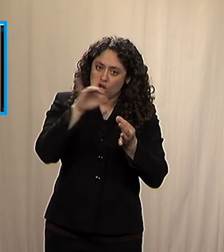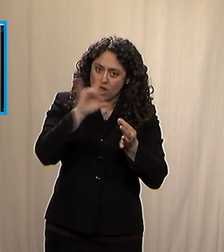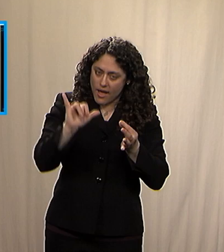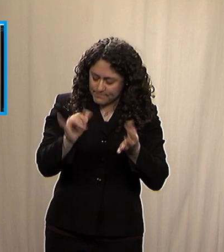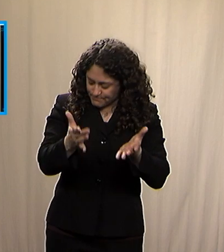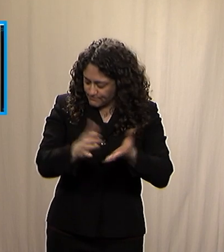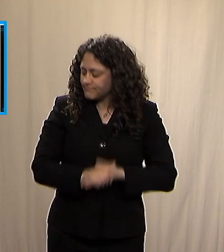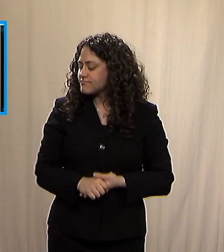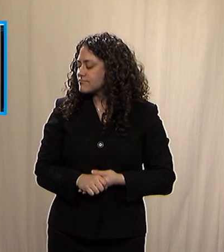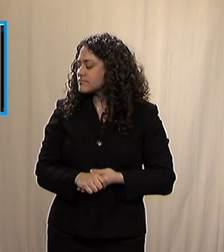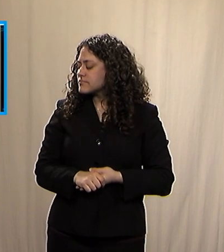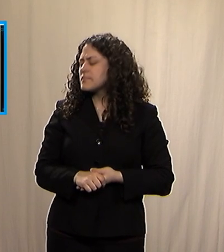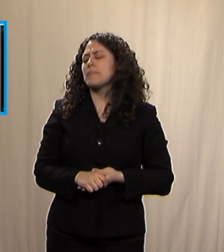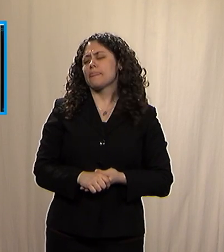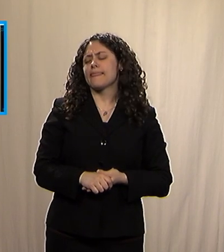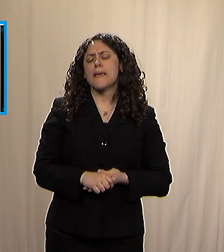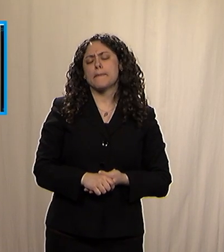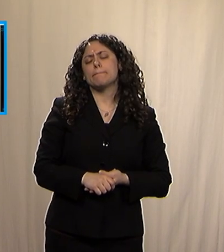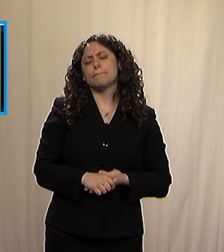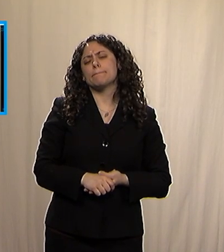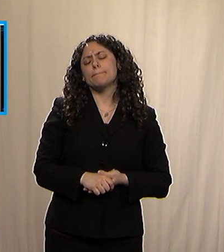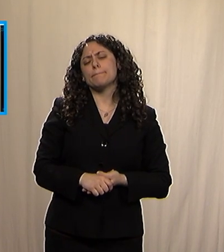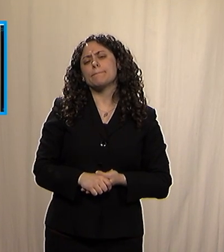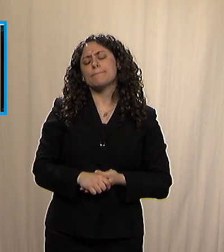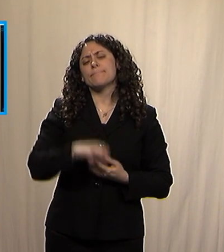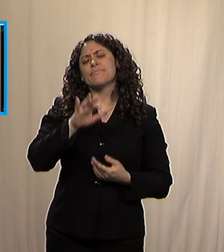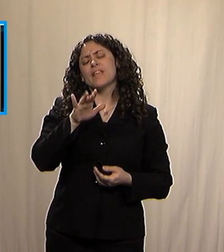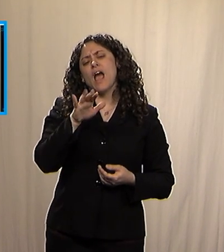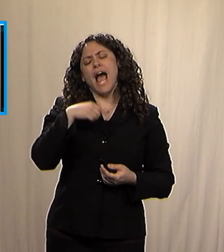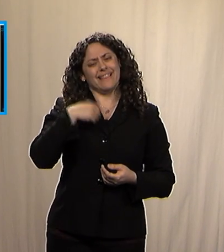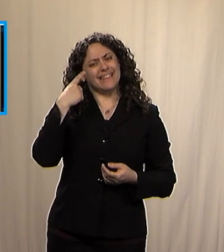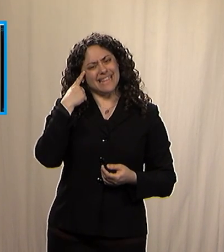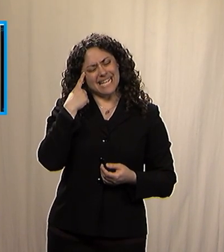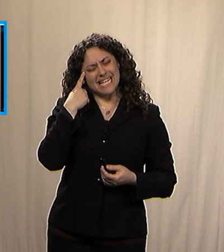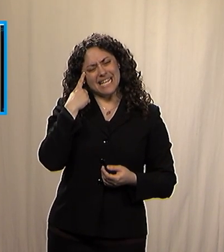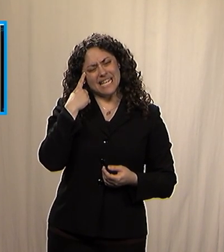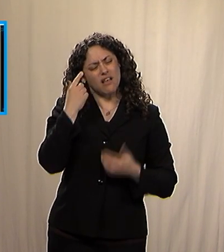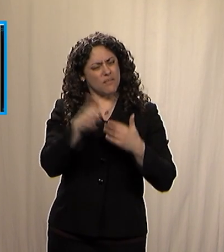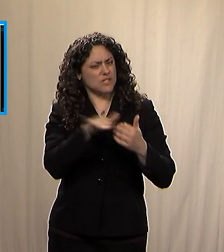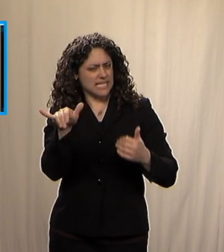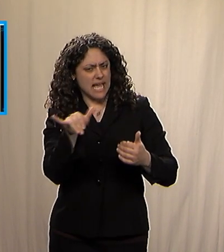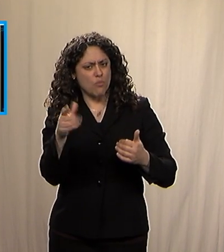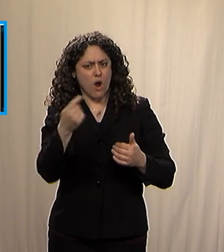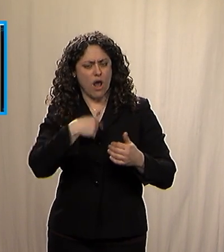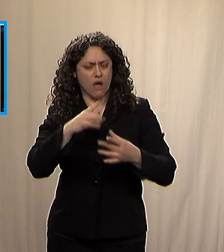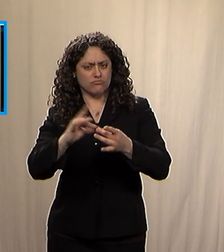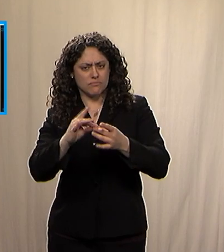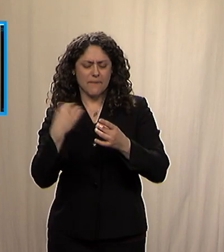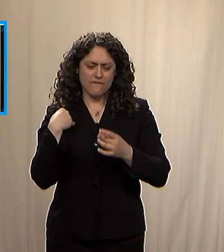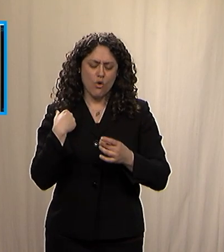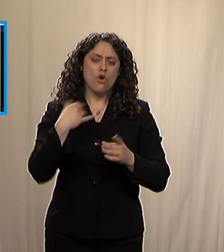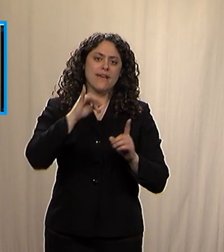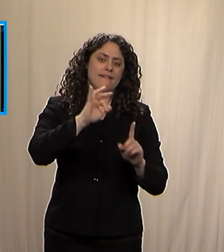I think that's similar to what I might have mentioned before where if the deaf person signs "three"